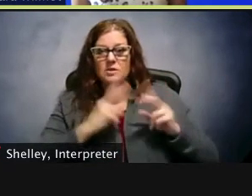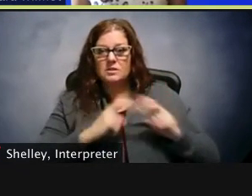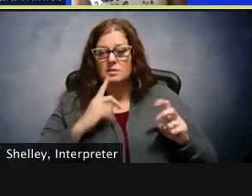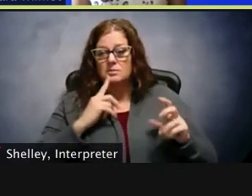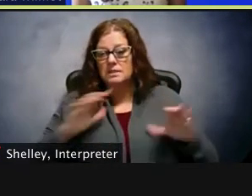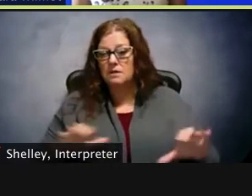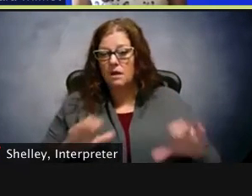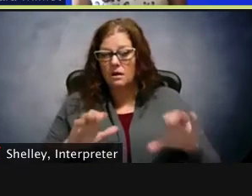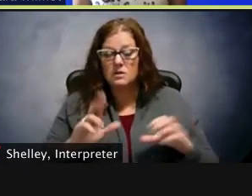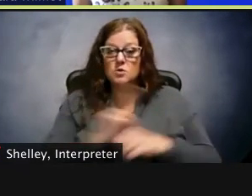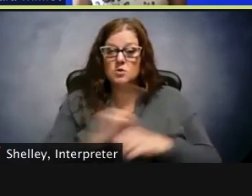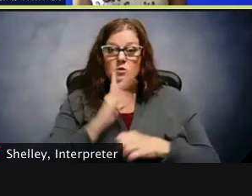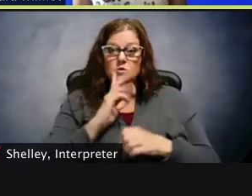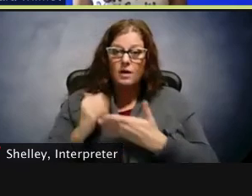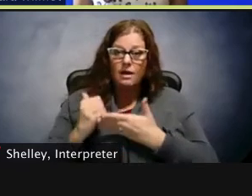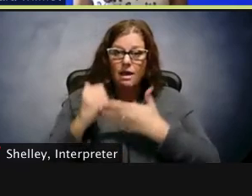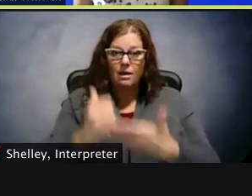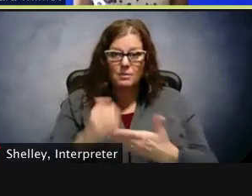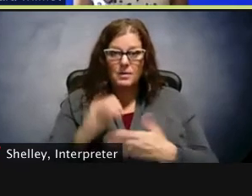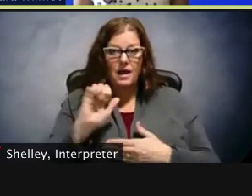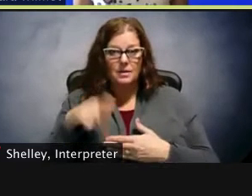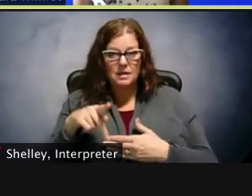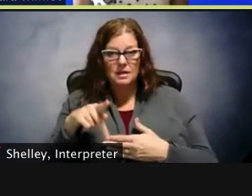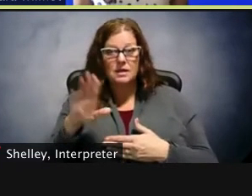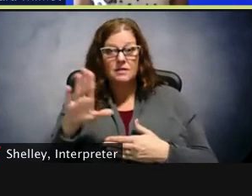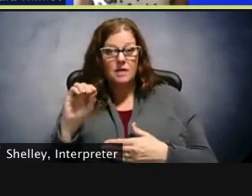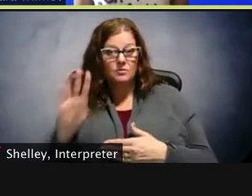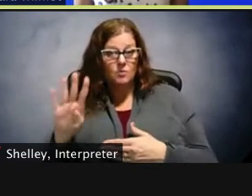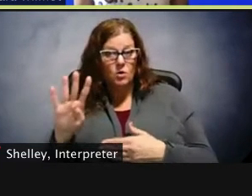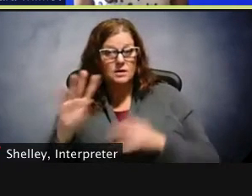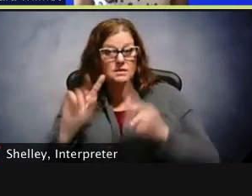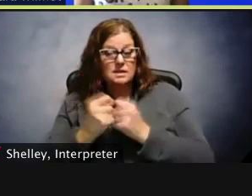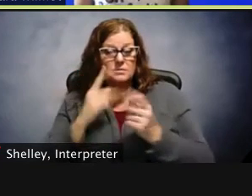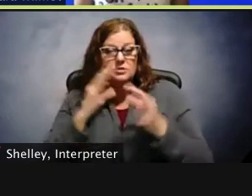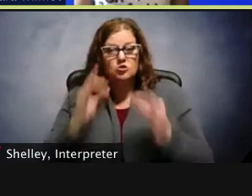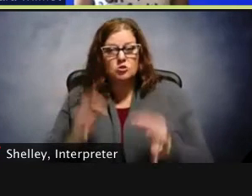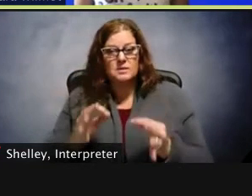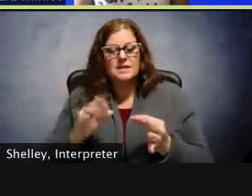is used to assist the IEP and 504 teams in determining a student's needs and multiple